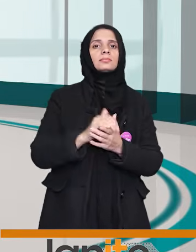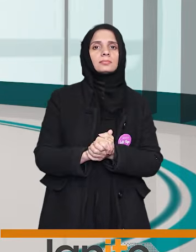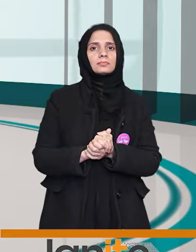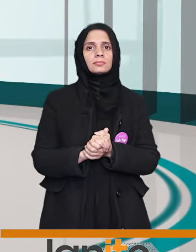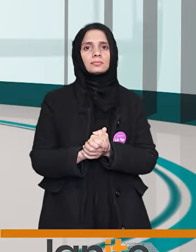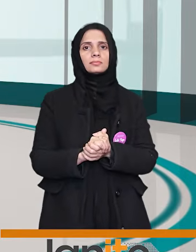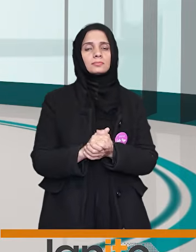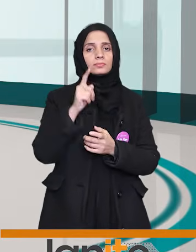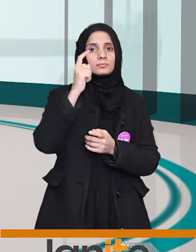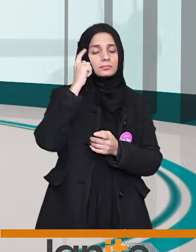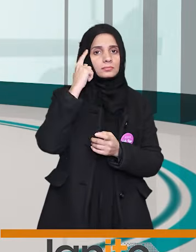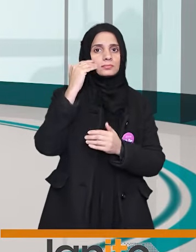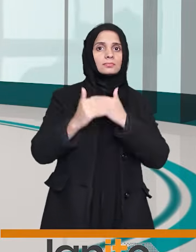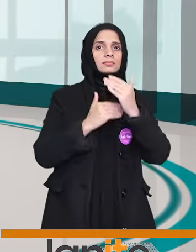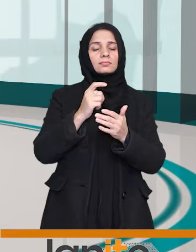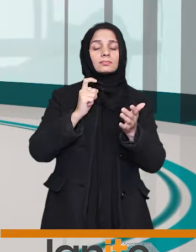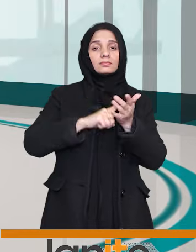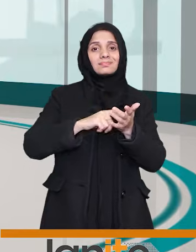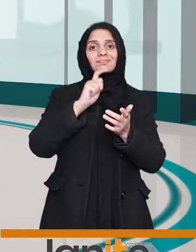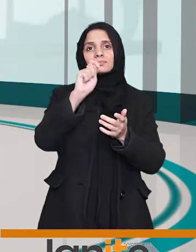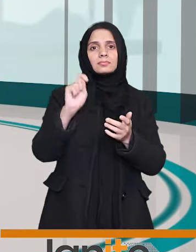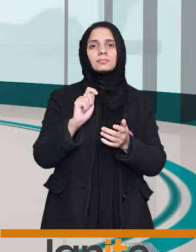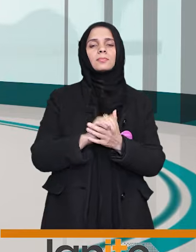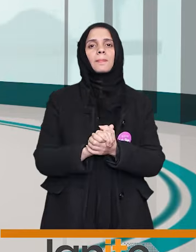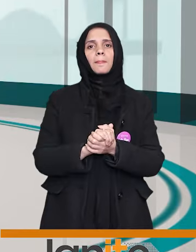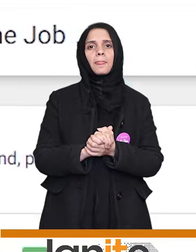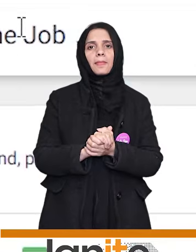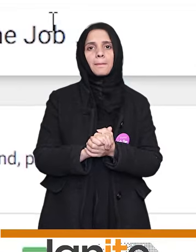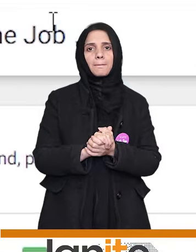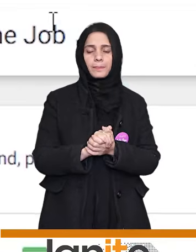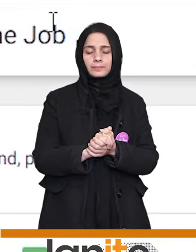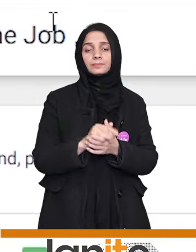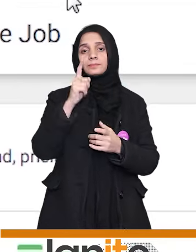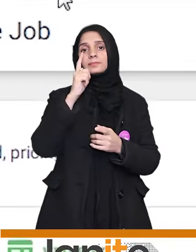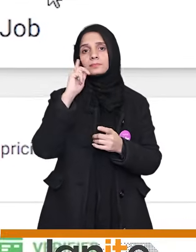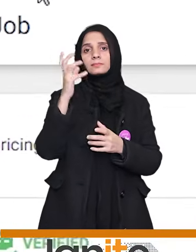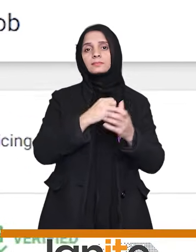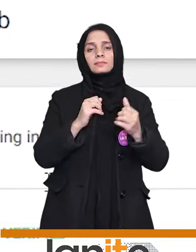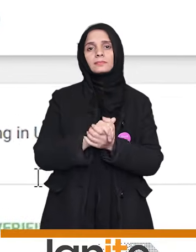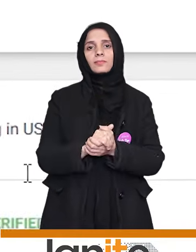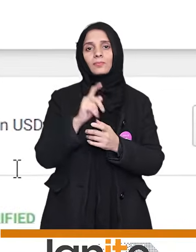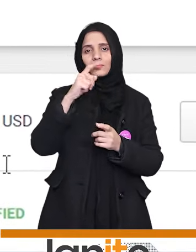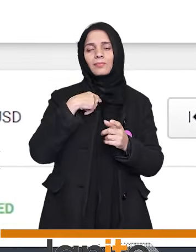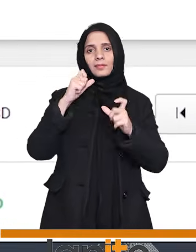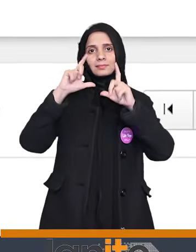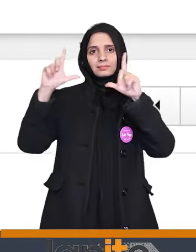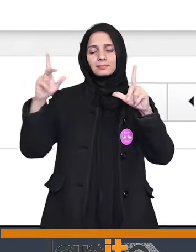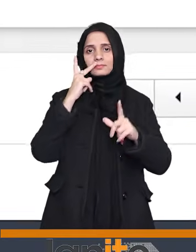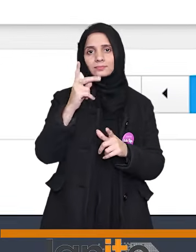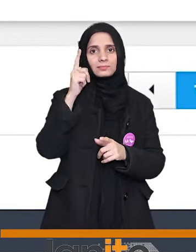Where you can actually kick start your career as a freelancer. Friends! now you are looking freelancer.com on my screen.